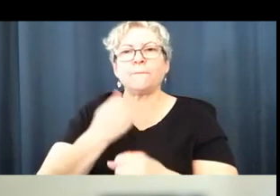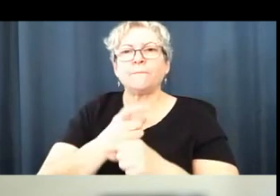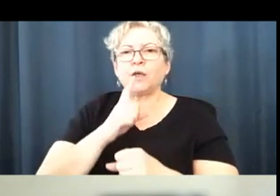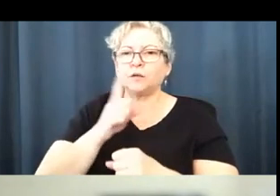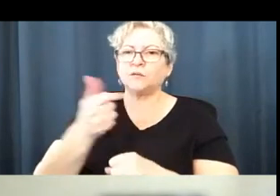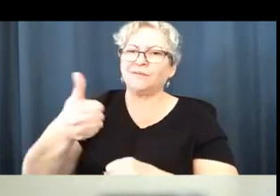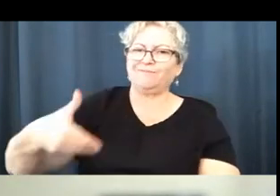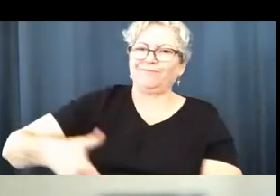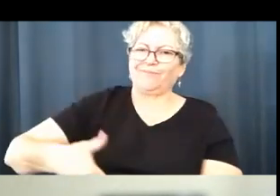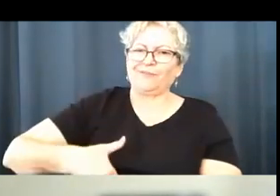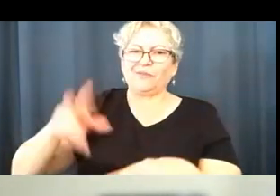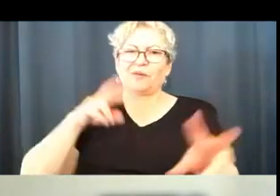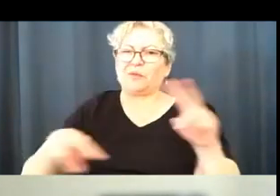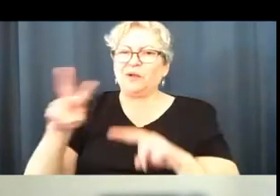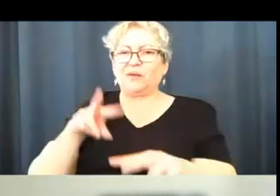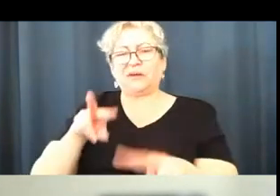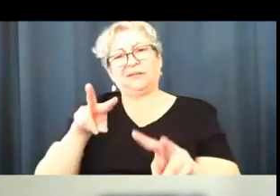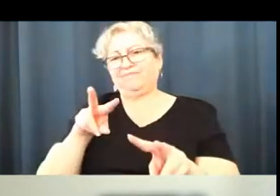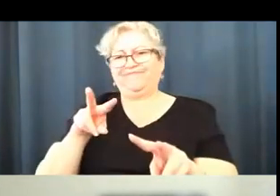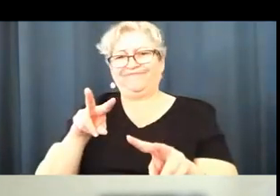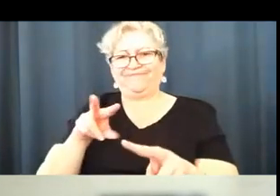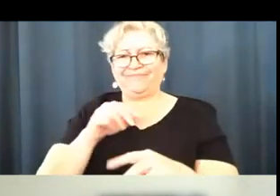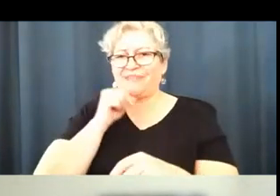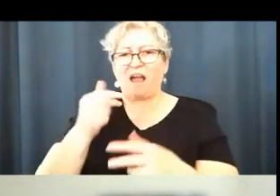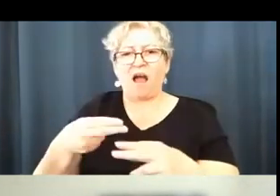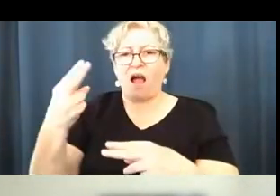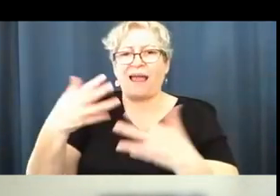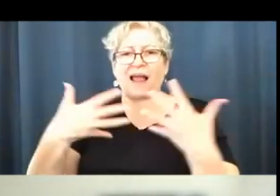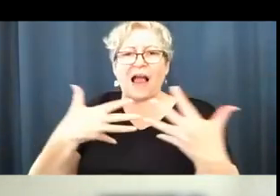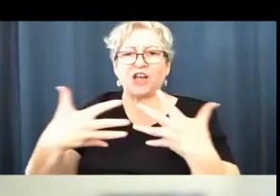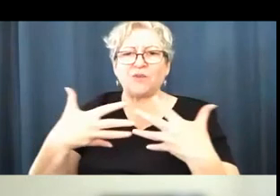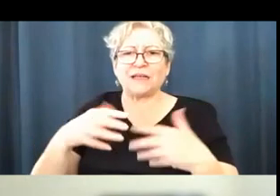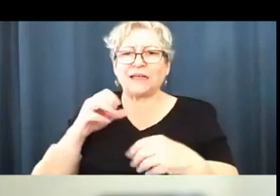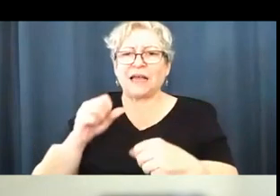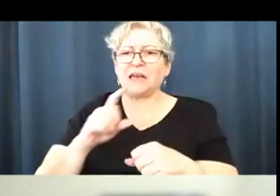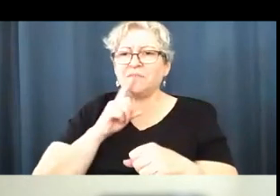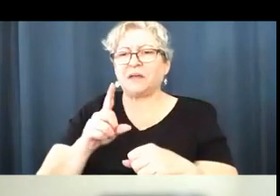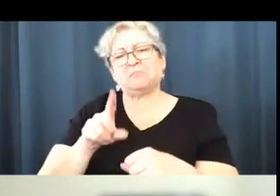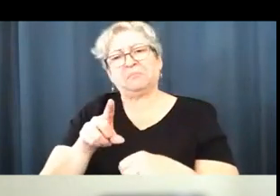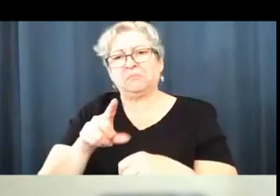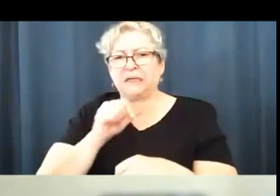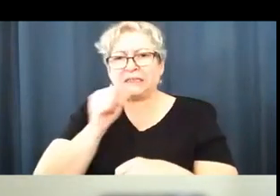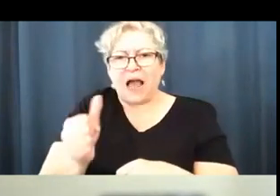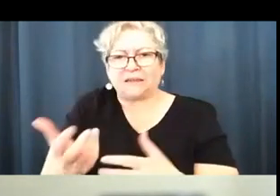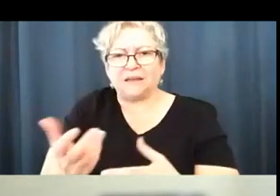If you look at something and it doesn't look like it's very high contrast, you can be pretty confident that it's not. But there are a lot of different tools